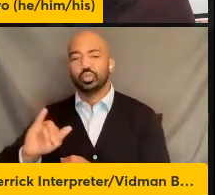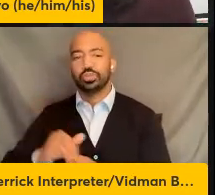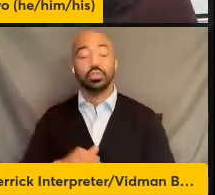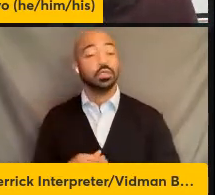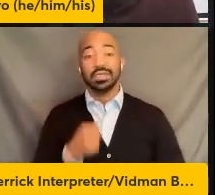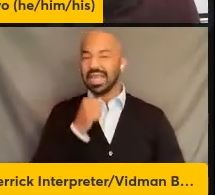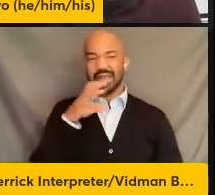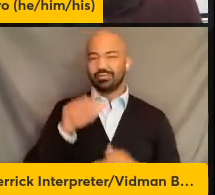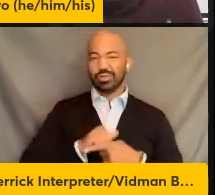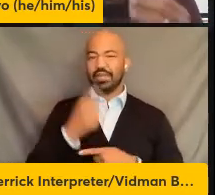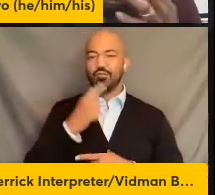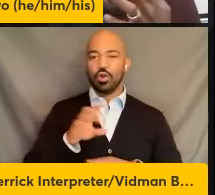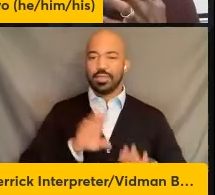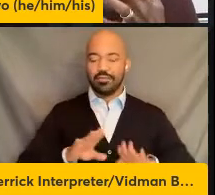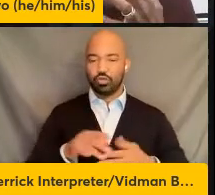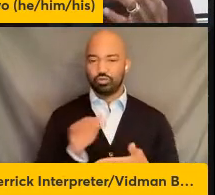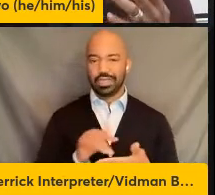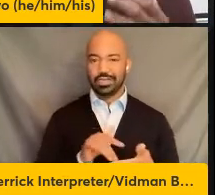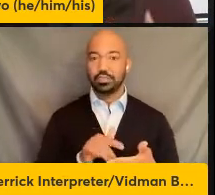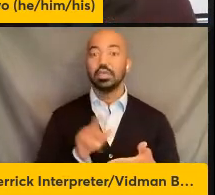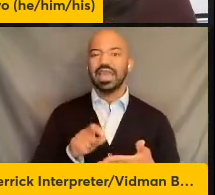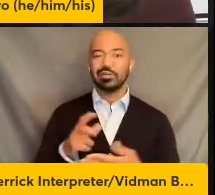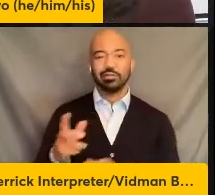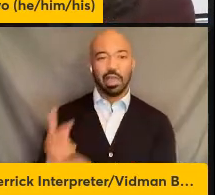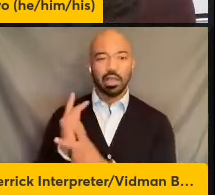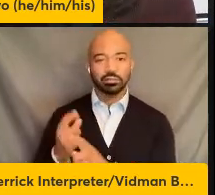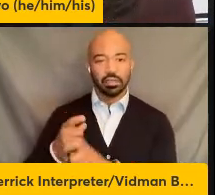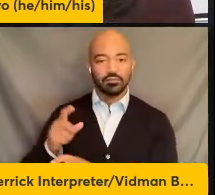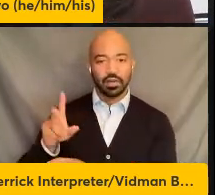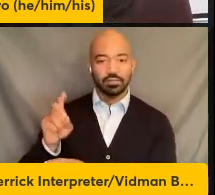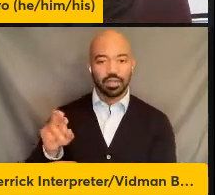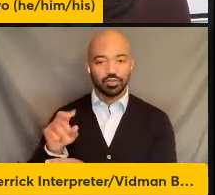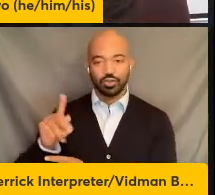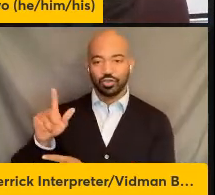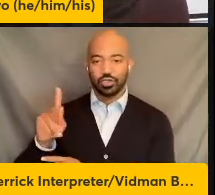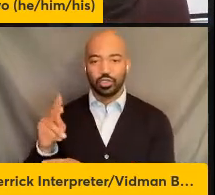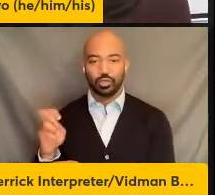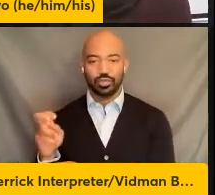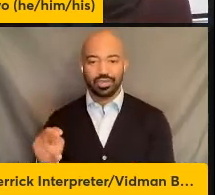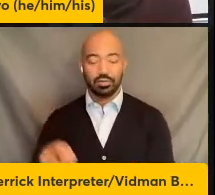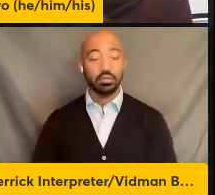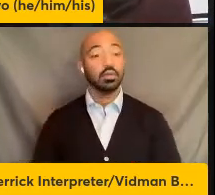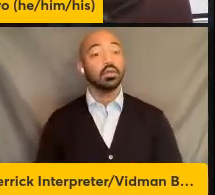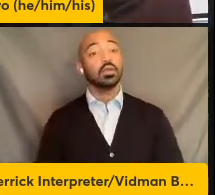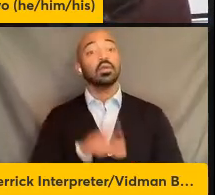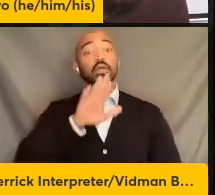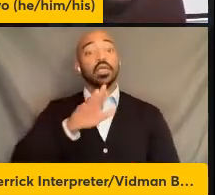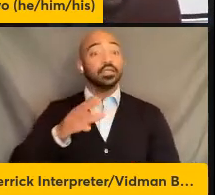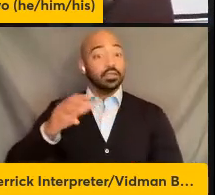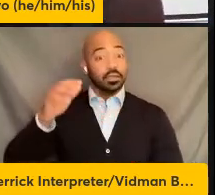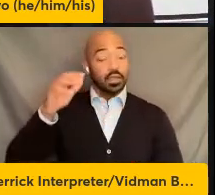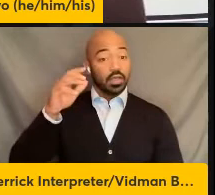studies yet to pick up the behavioral training from Dr. John Wilkins, and for his thesis project, what Joe is going to do is